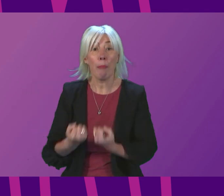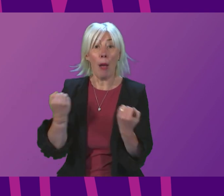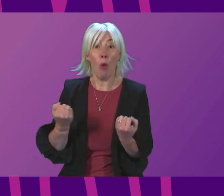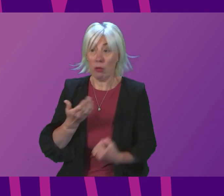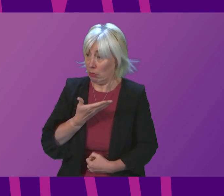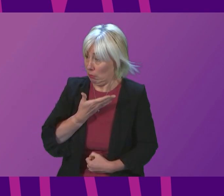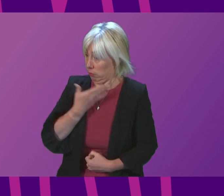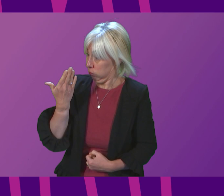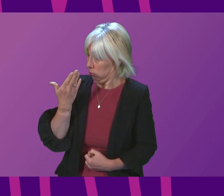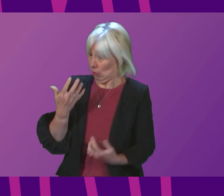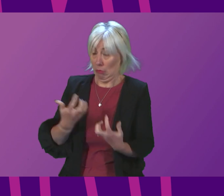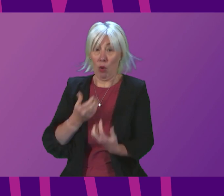hold in this Parliament.